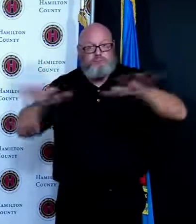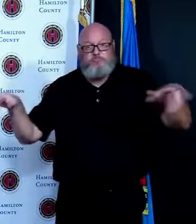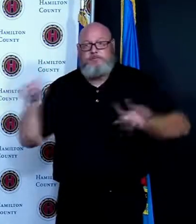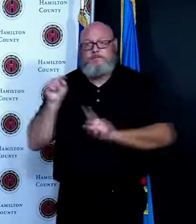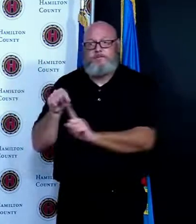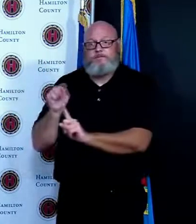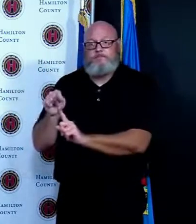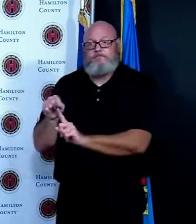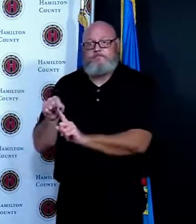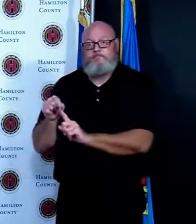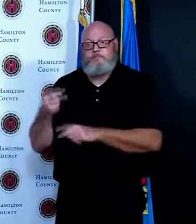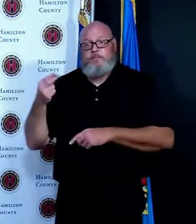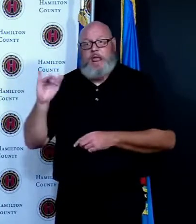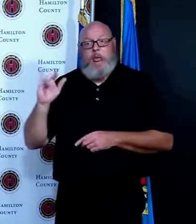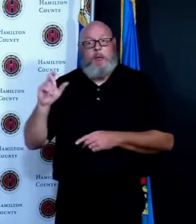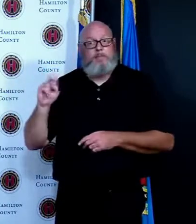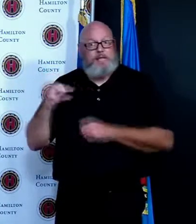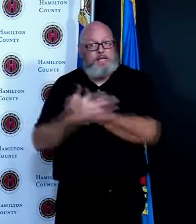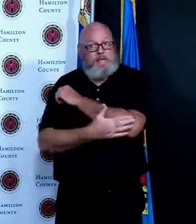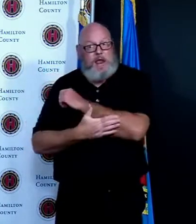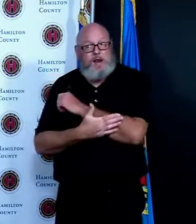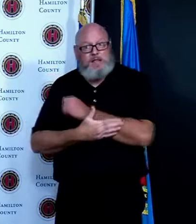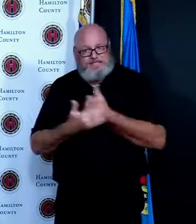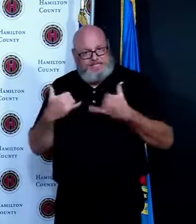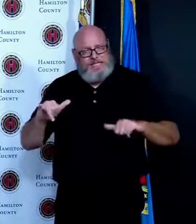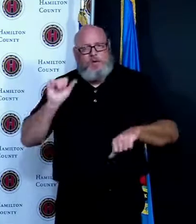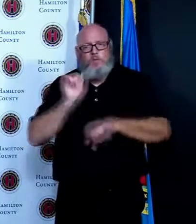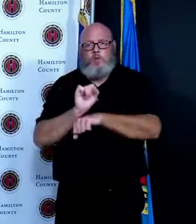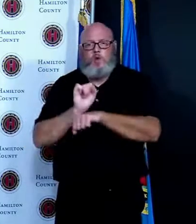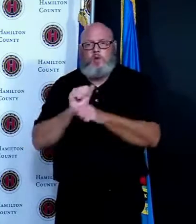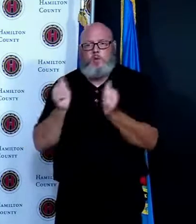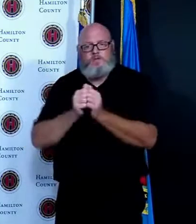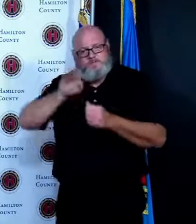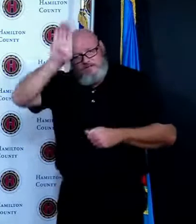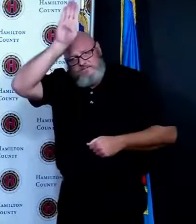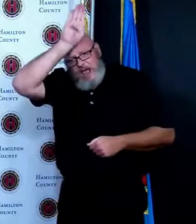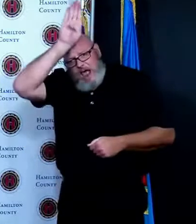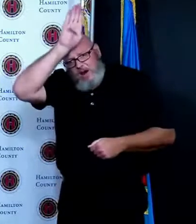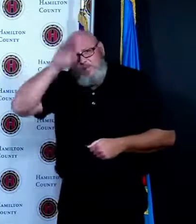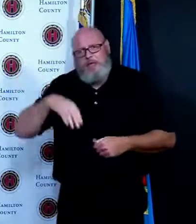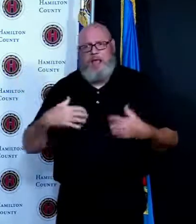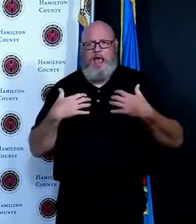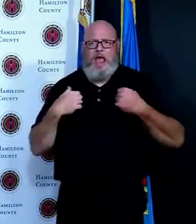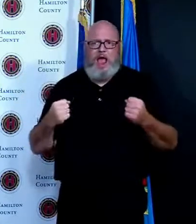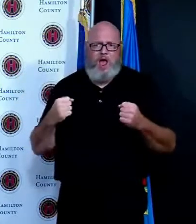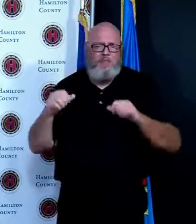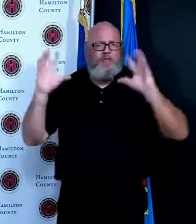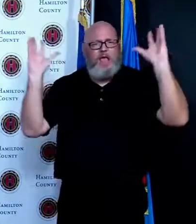our partners local governments fire departments health care organizations have the appropriate PPE